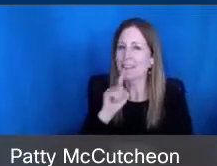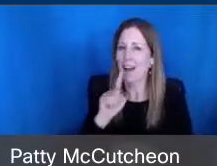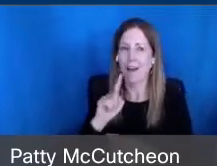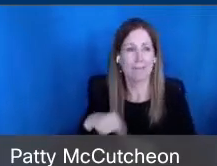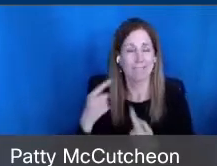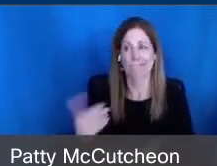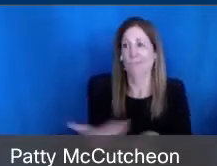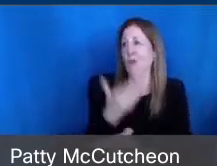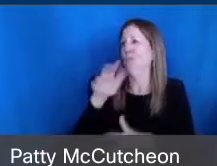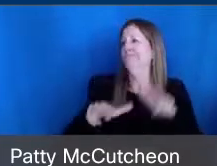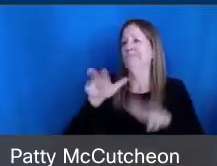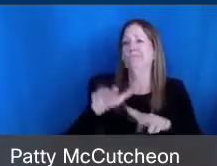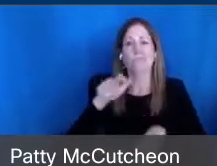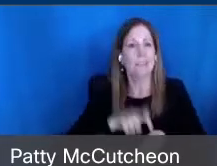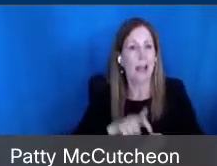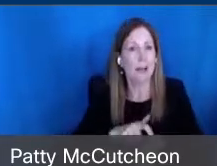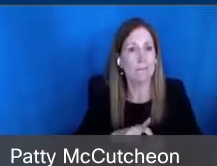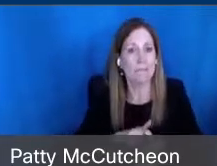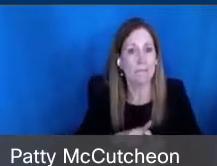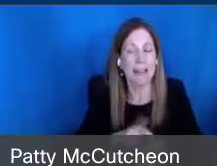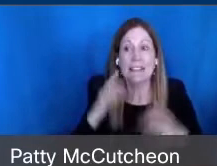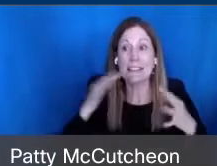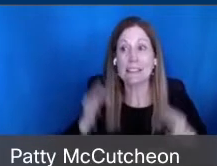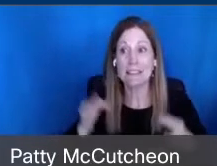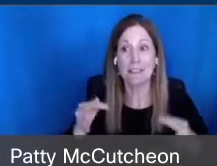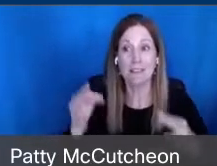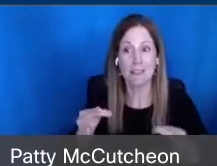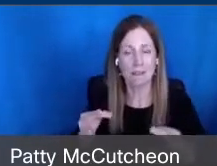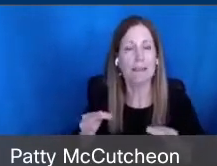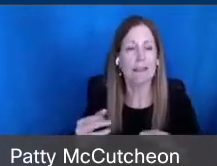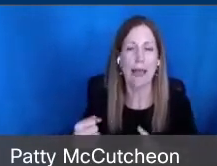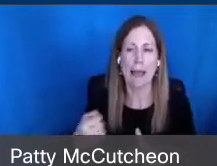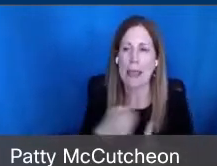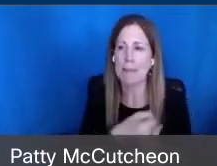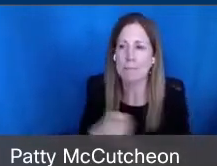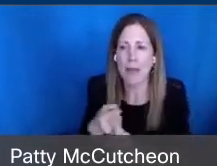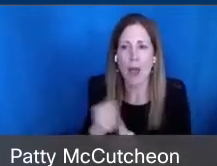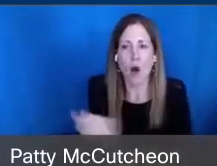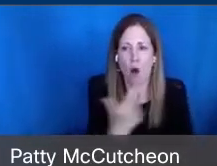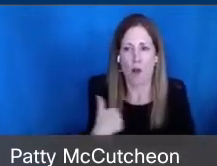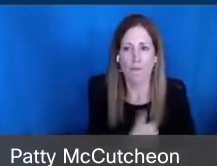and decisions are being made that impact us-- every one of us, including our family members,